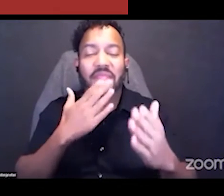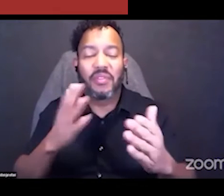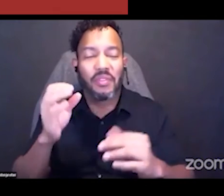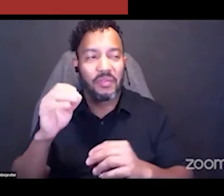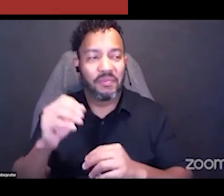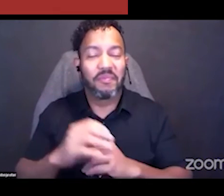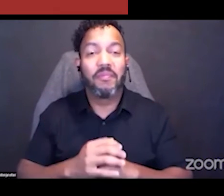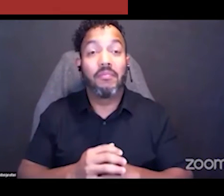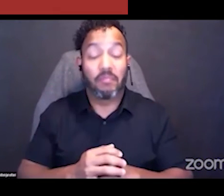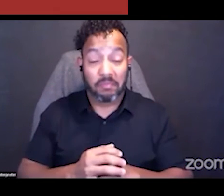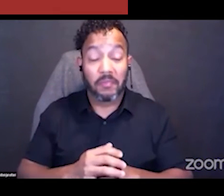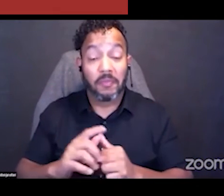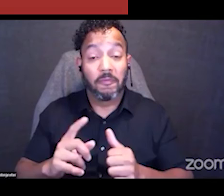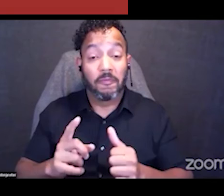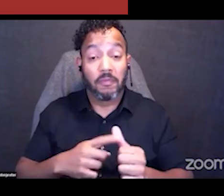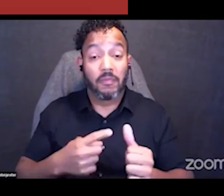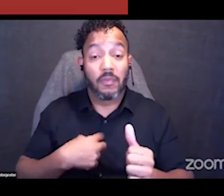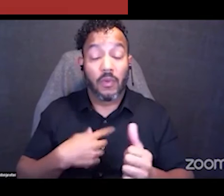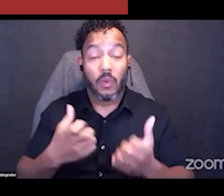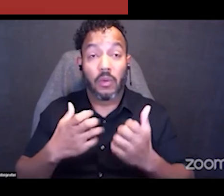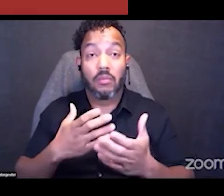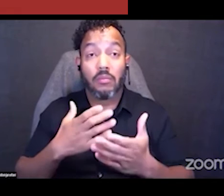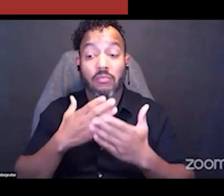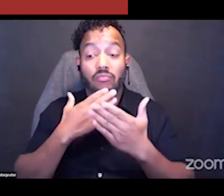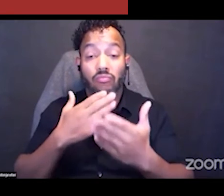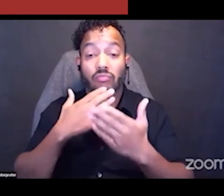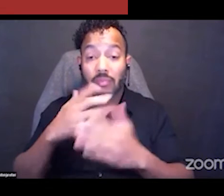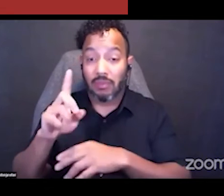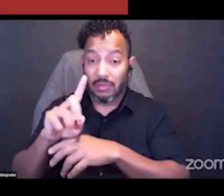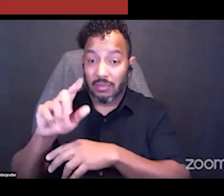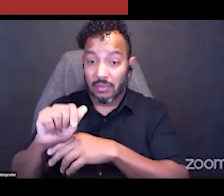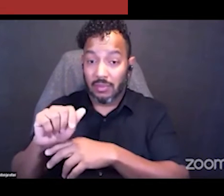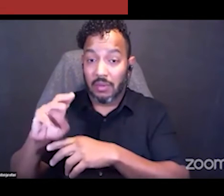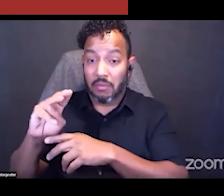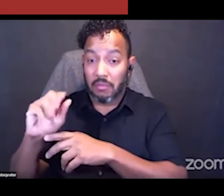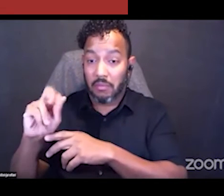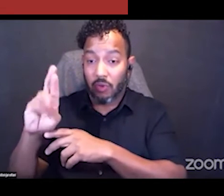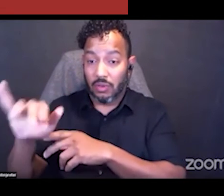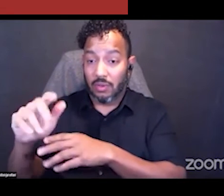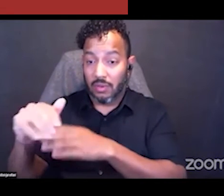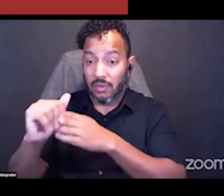I want to thank the World Institute on Disability, Marcie and all of you for joining us today.